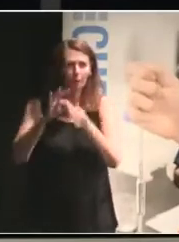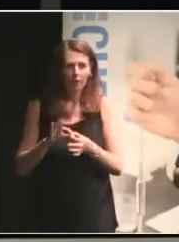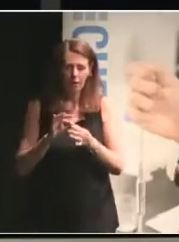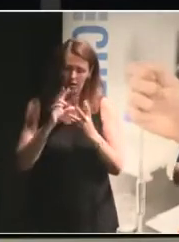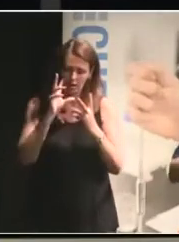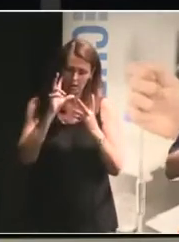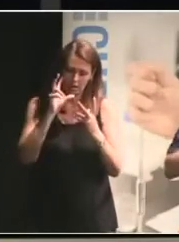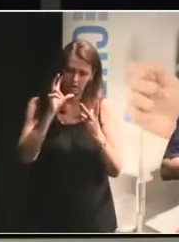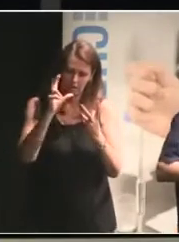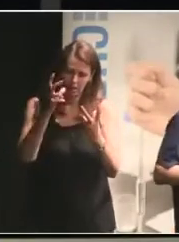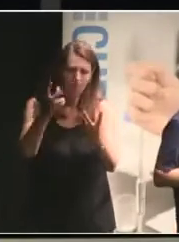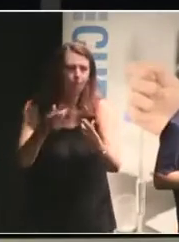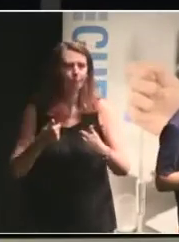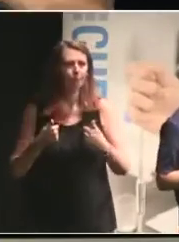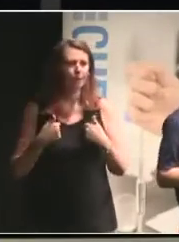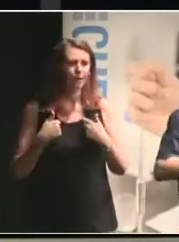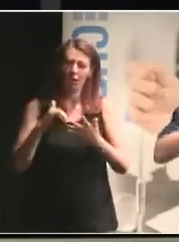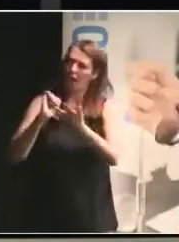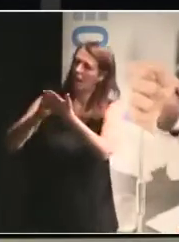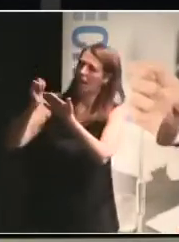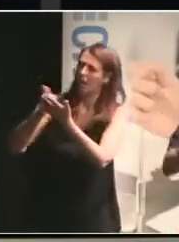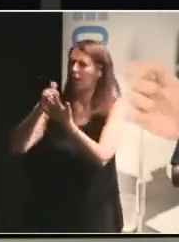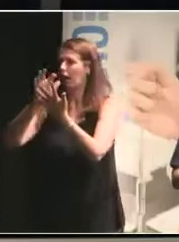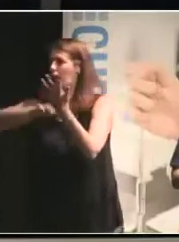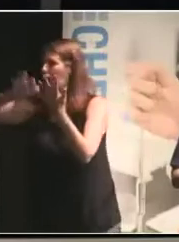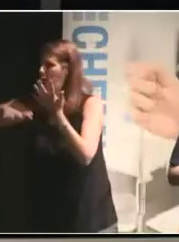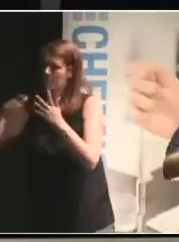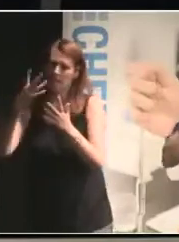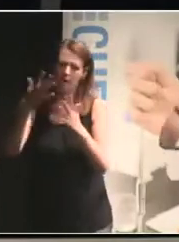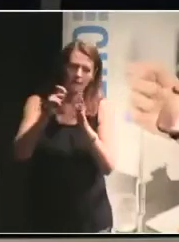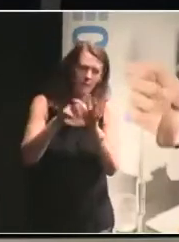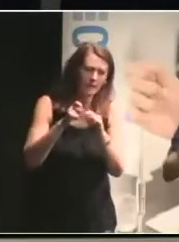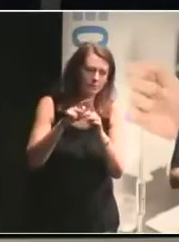Next thing you know I’m publishing five papers as a teenager and you know